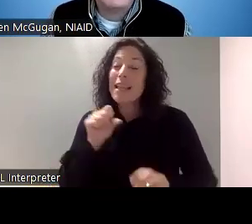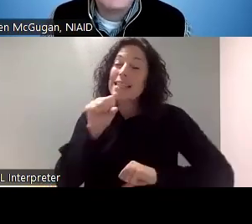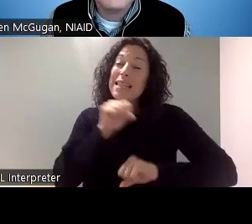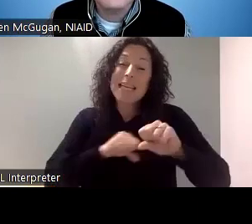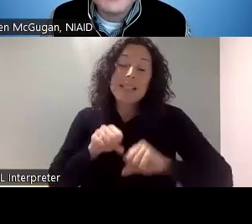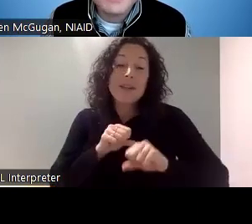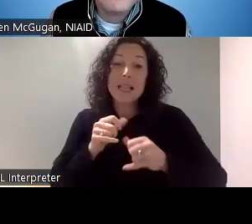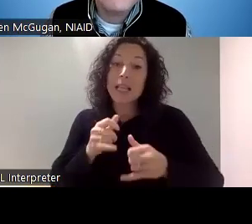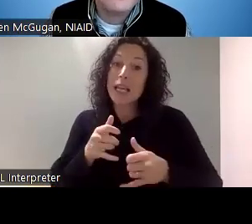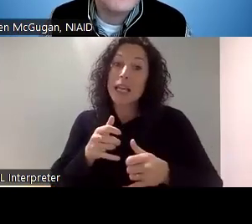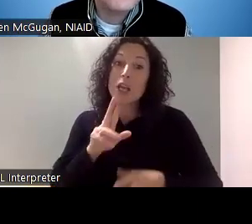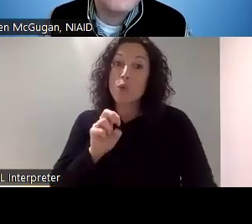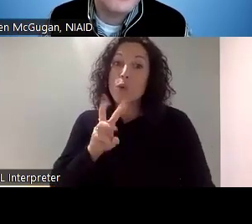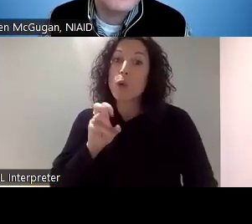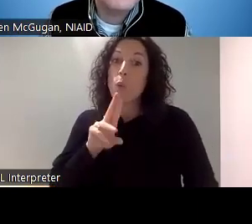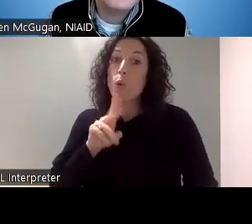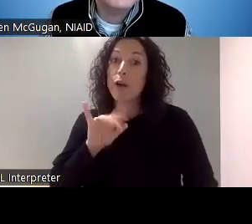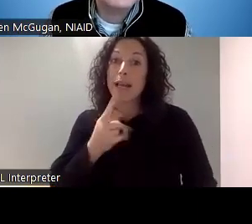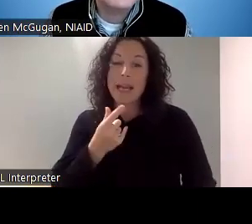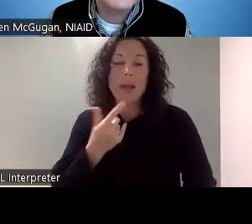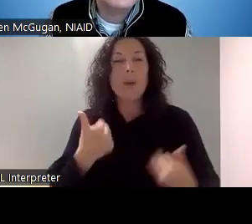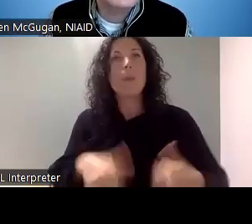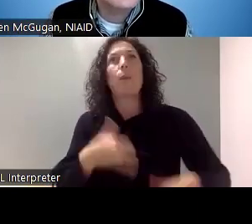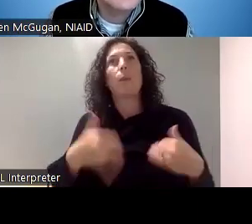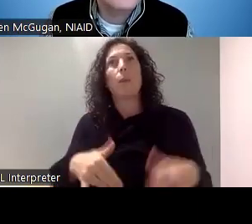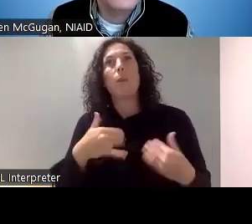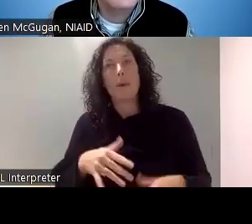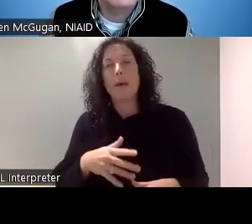but they do take effort on your part to make sure that they are successful.